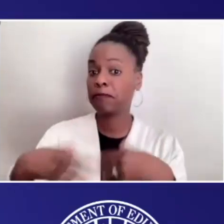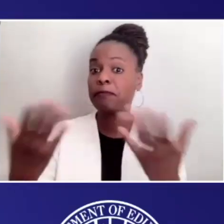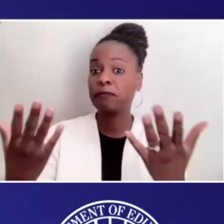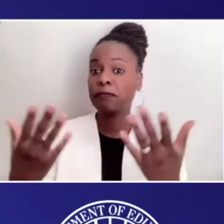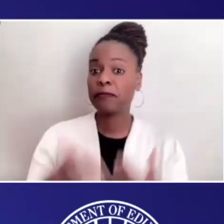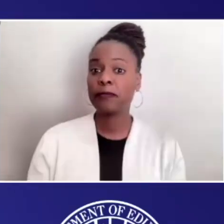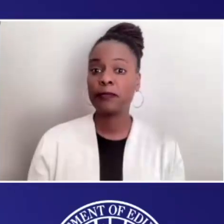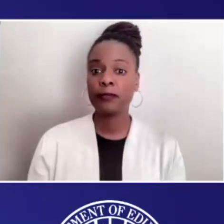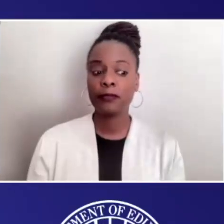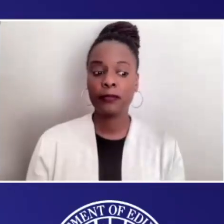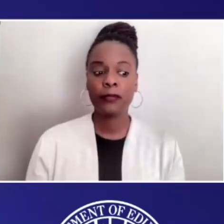And then we'll talk about it again.